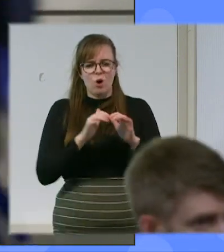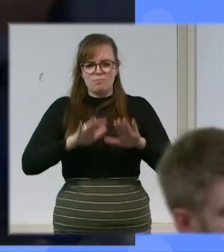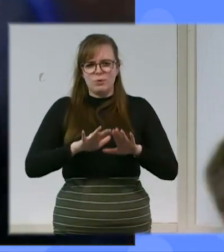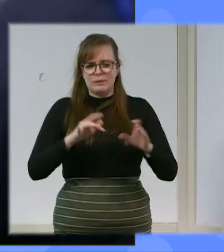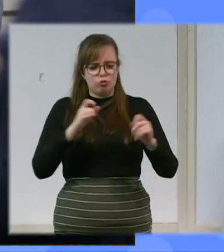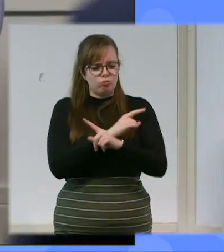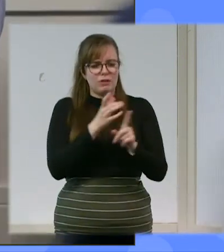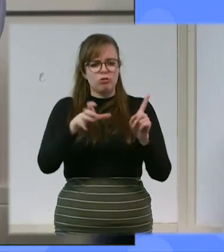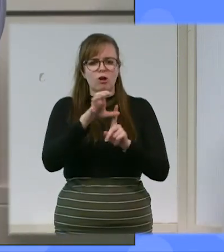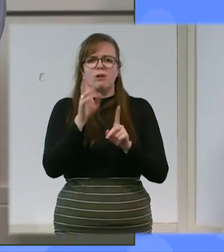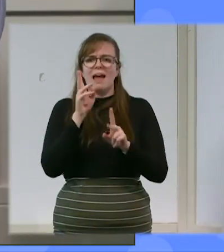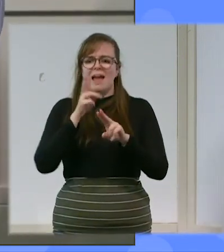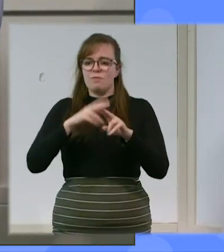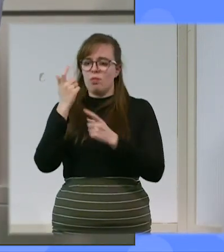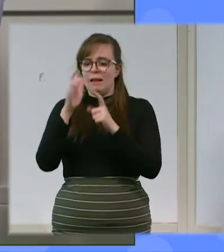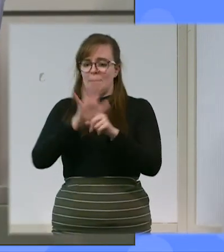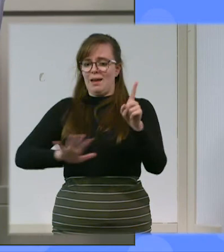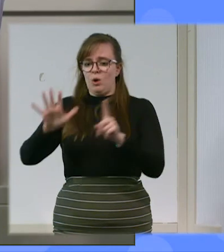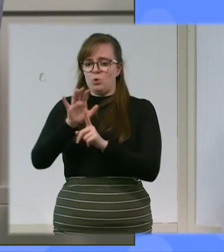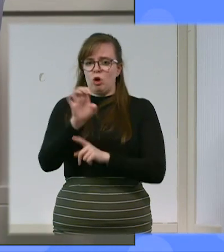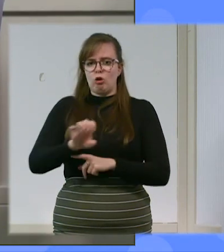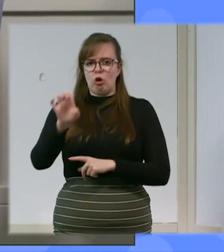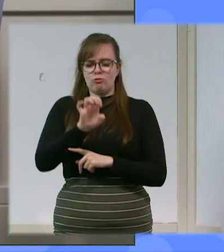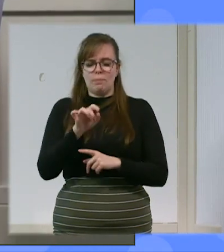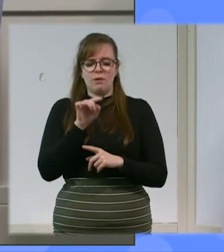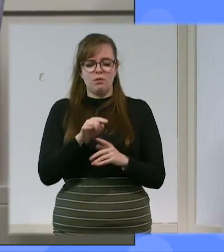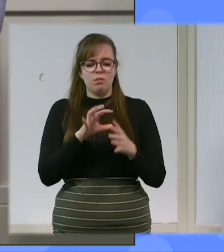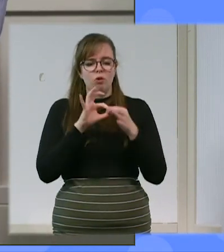where there isn't a particularly good relationship between house price and